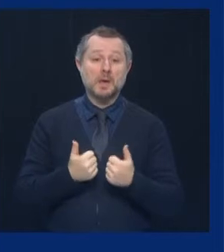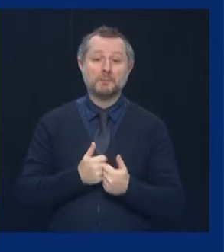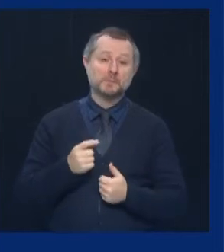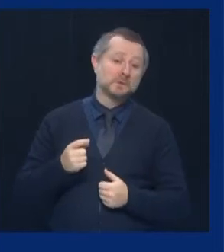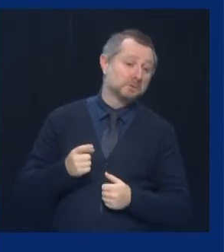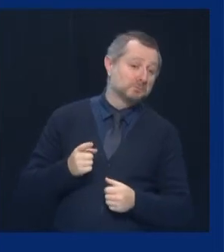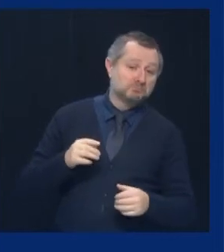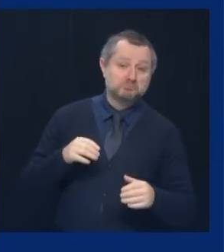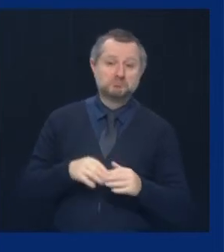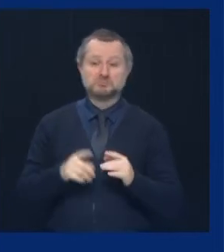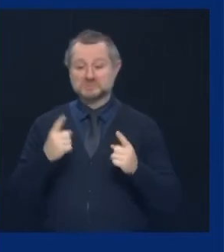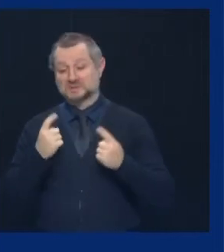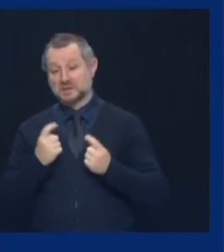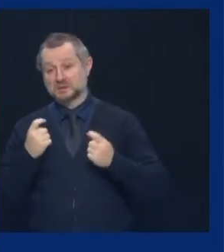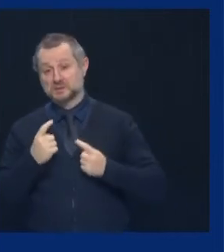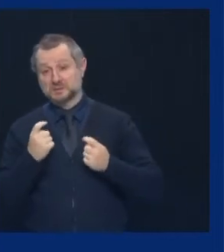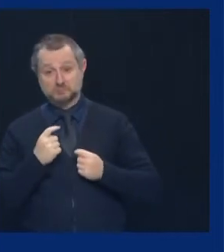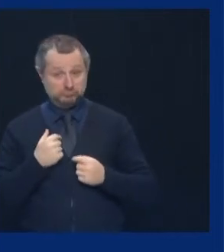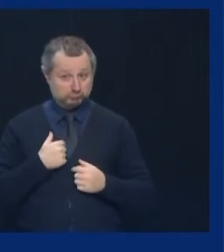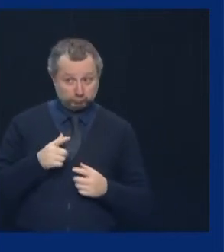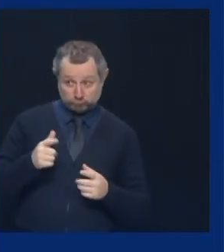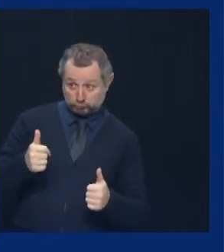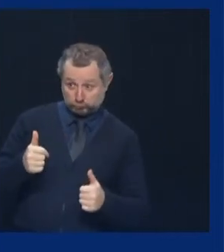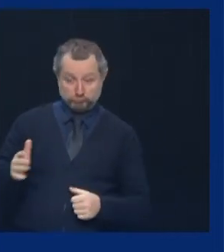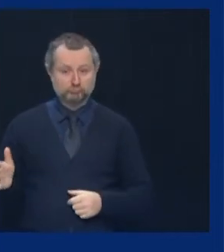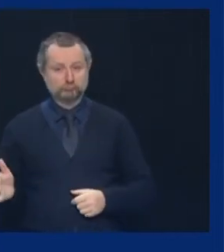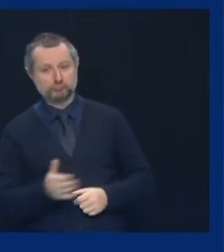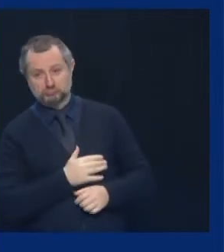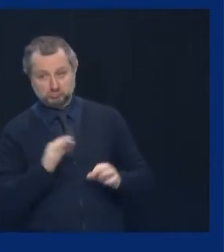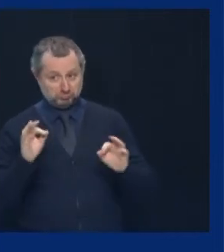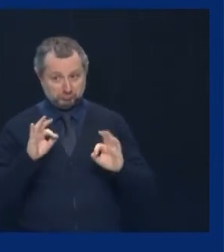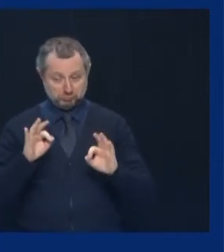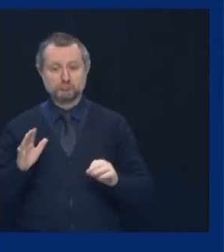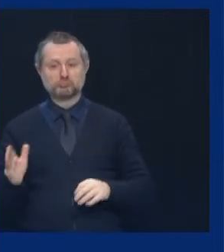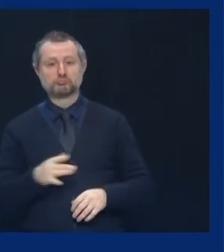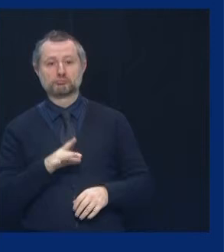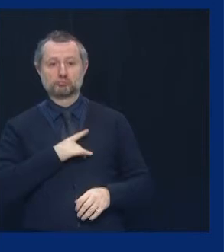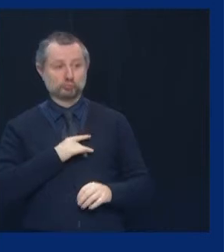YOU CAN SHOW UP A HALF AN HOUR